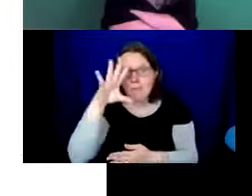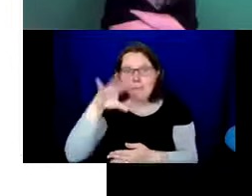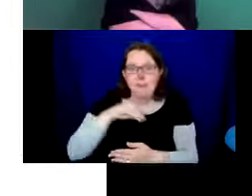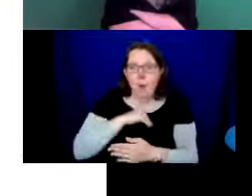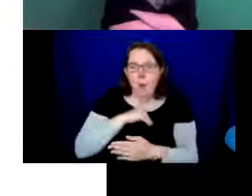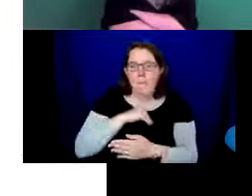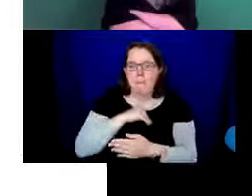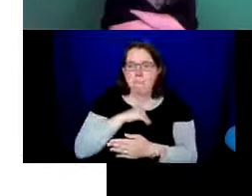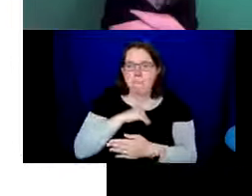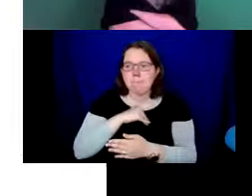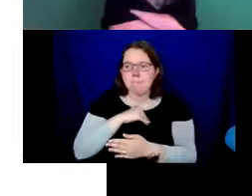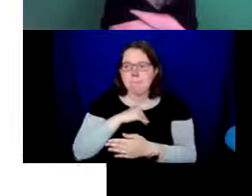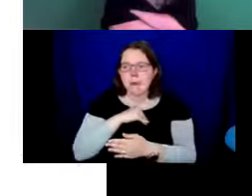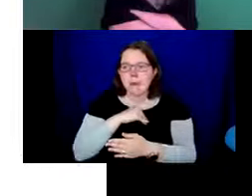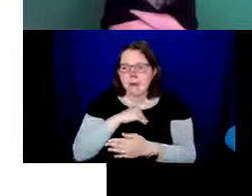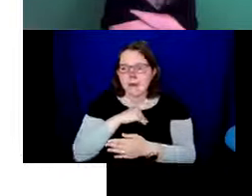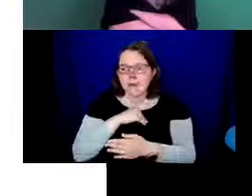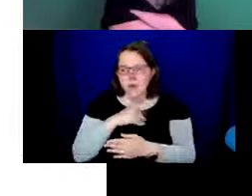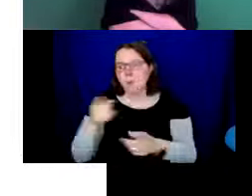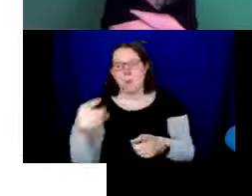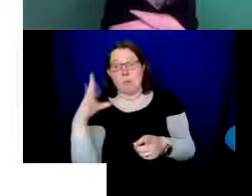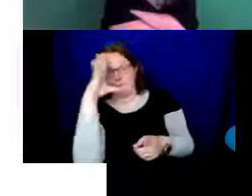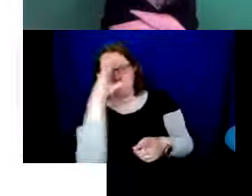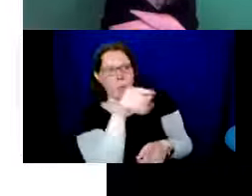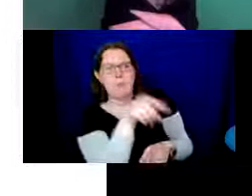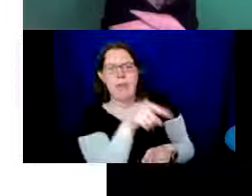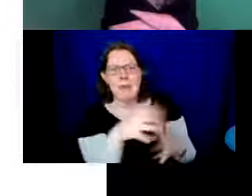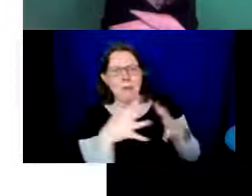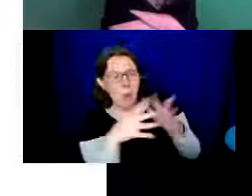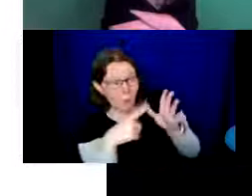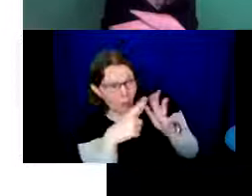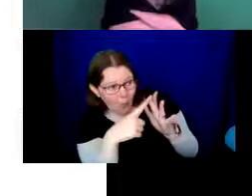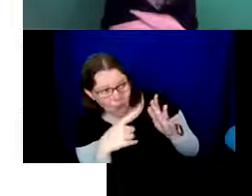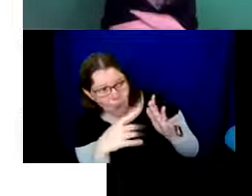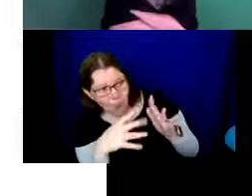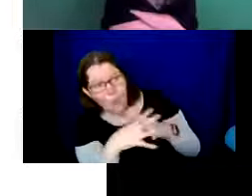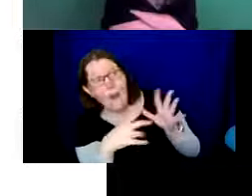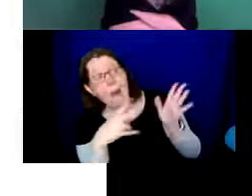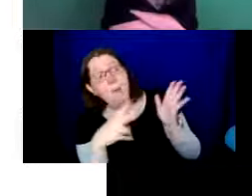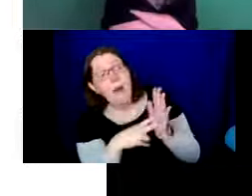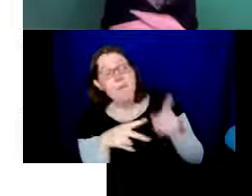gallery and they want and they say yeah yeah yeah then you should mention that in your application